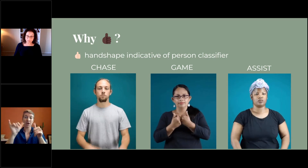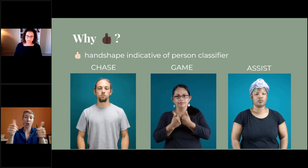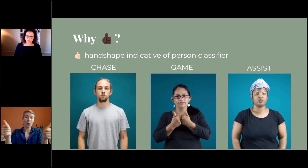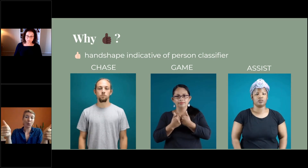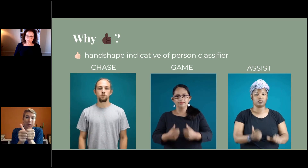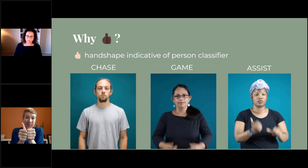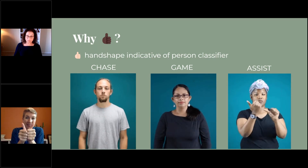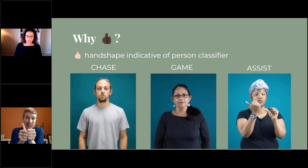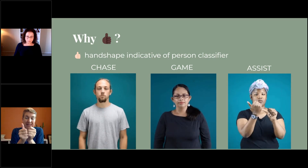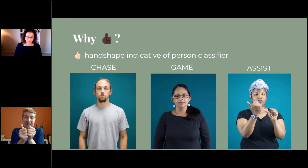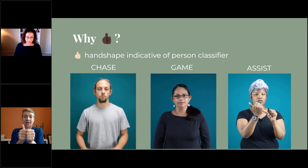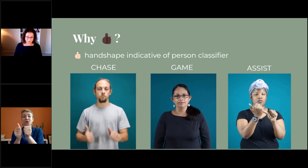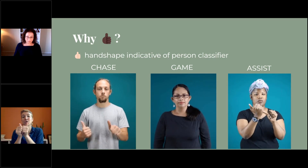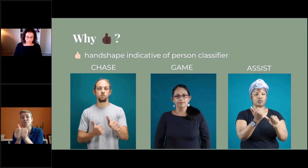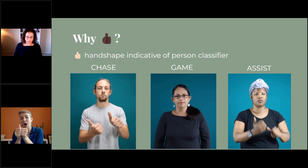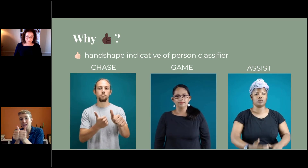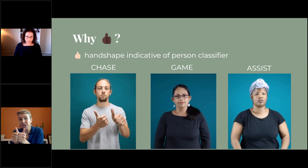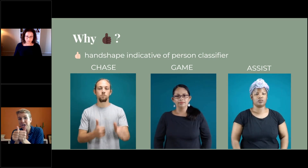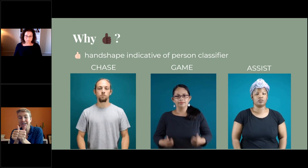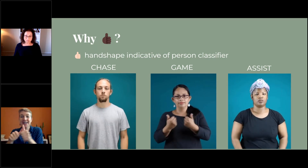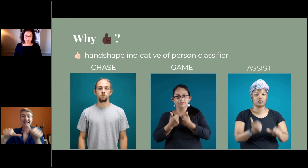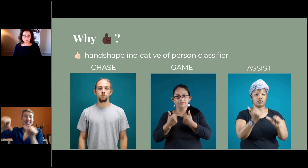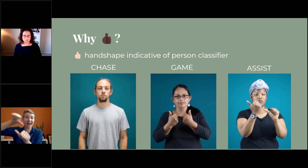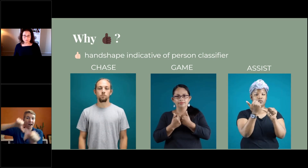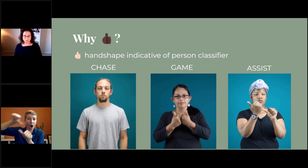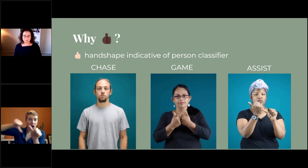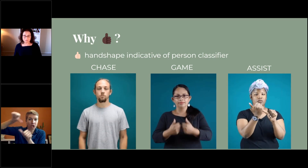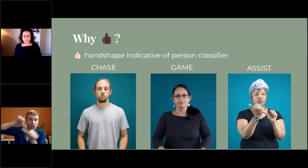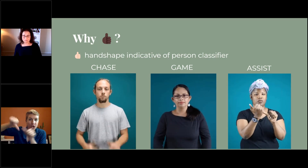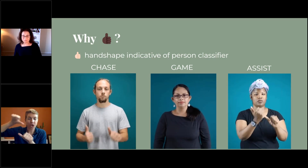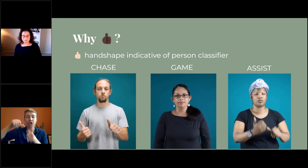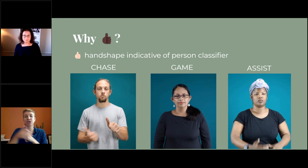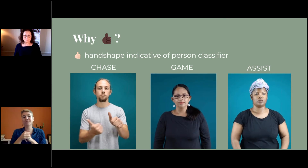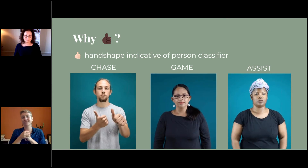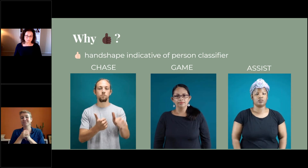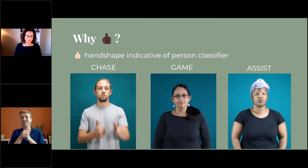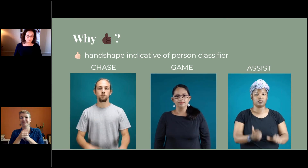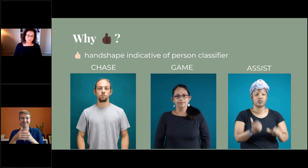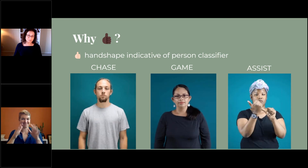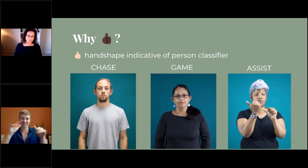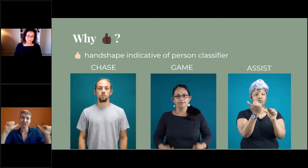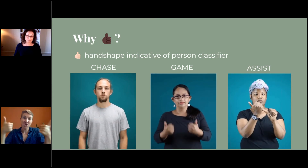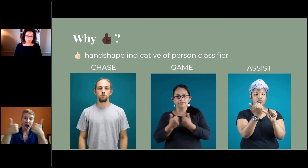And we see vestiges of this in other signs like WITH, TOGETHER,